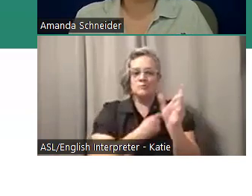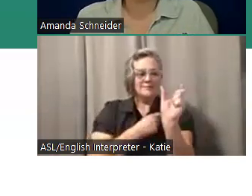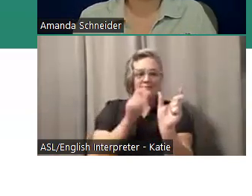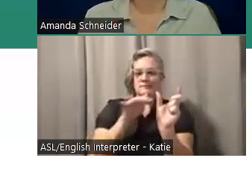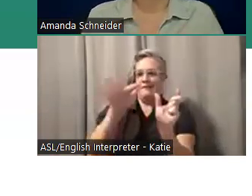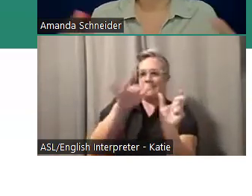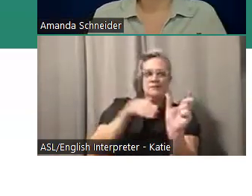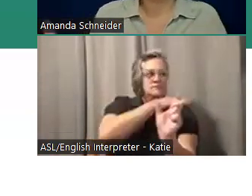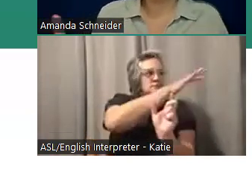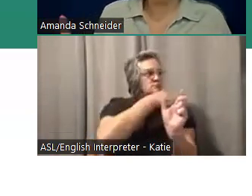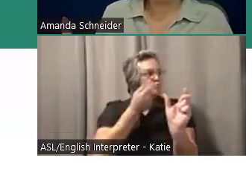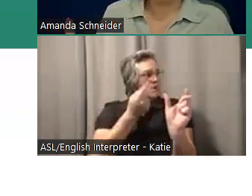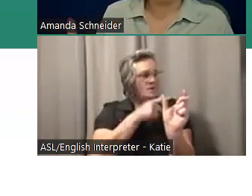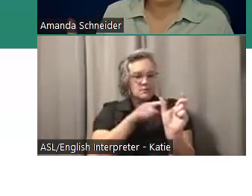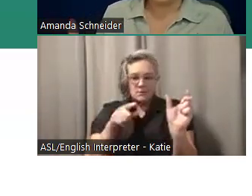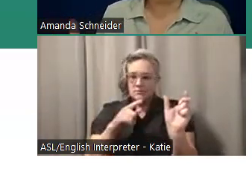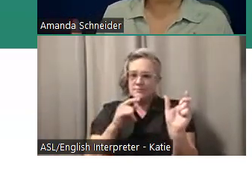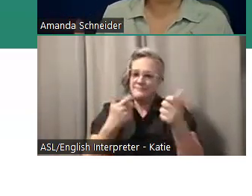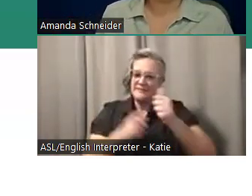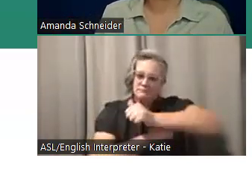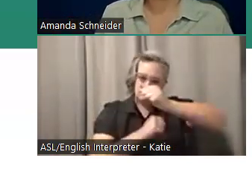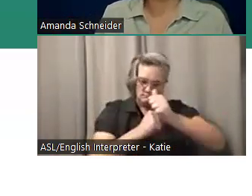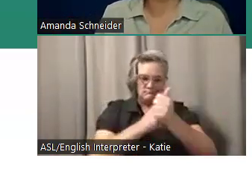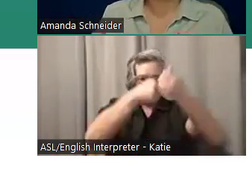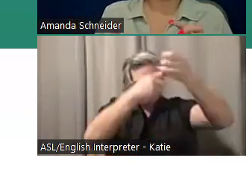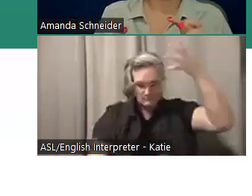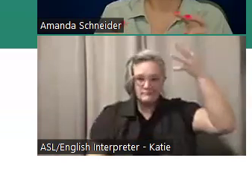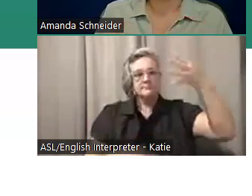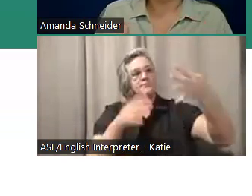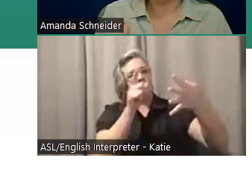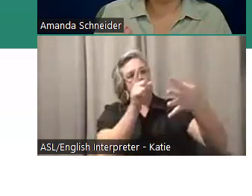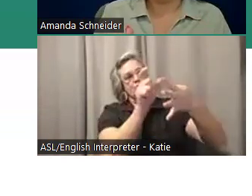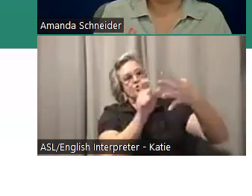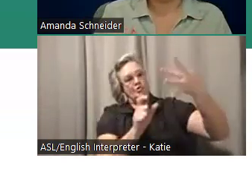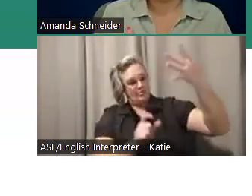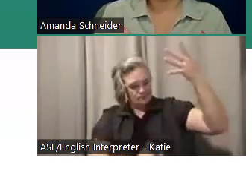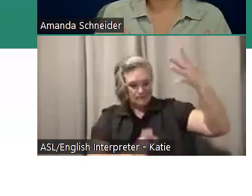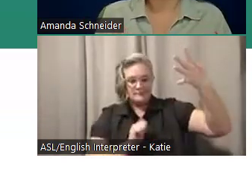And having a large foundation of words to use in a variety of different ways.